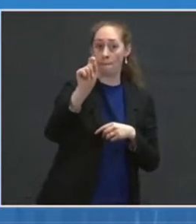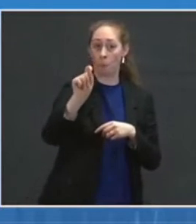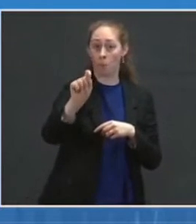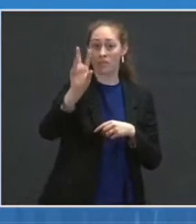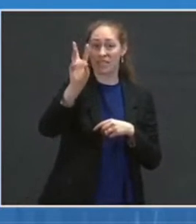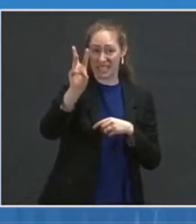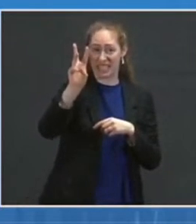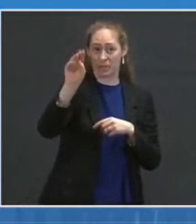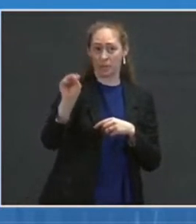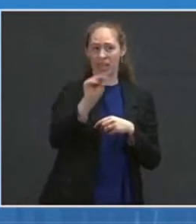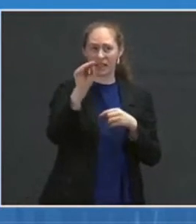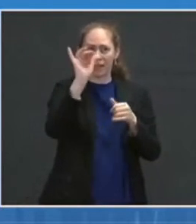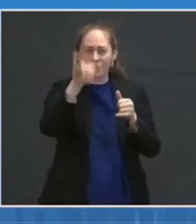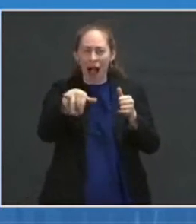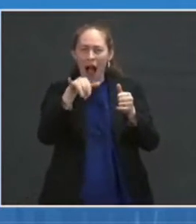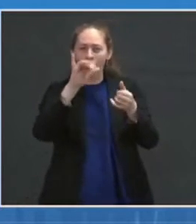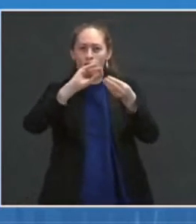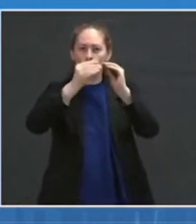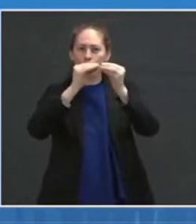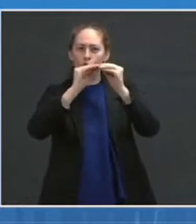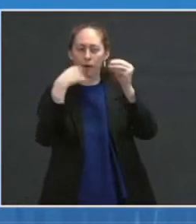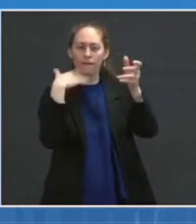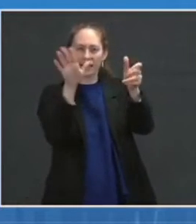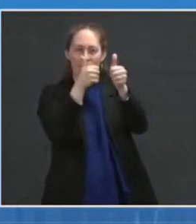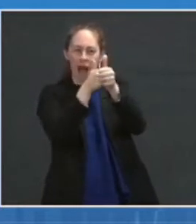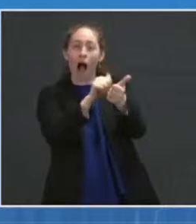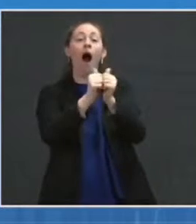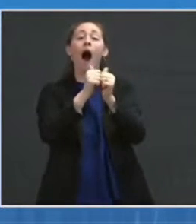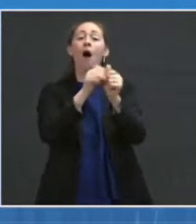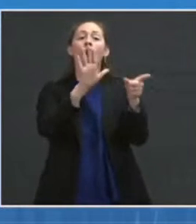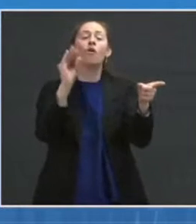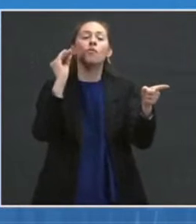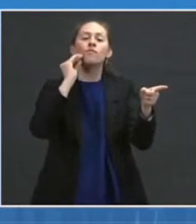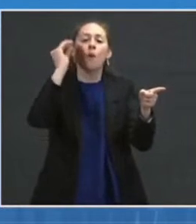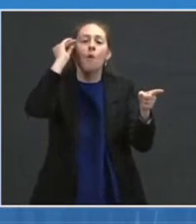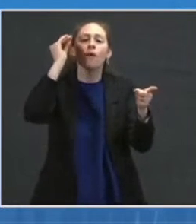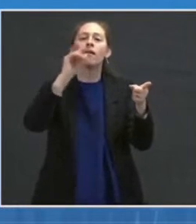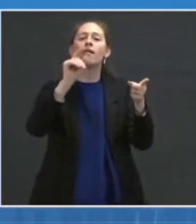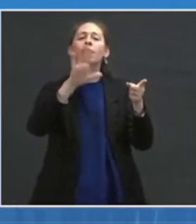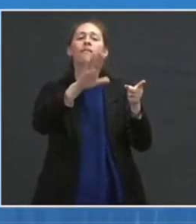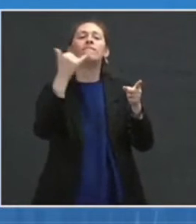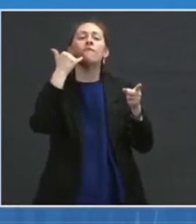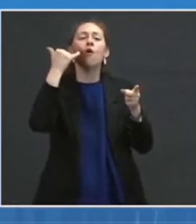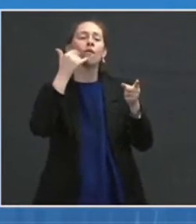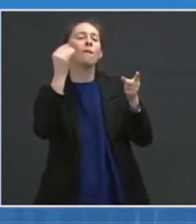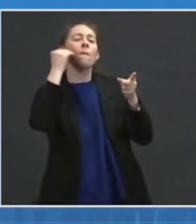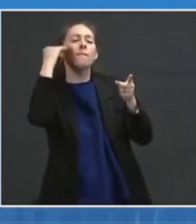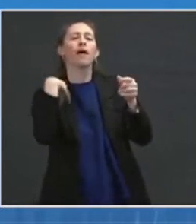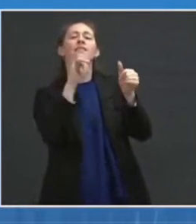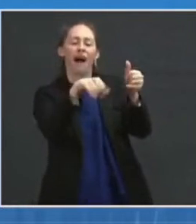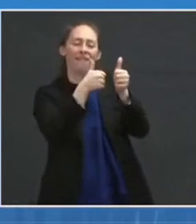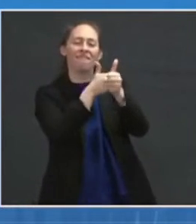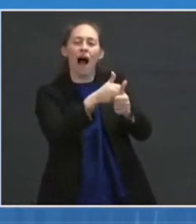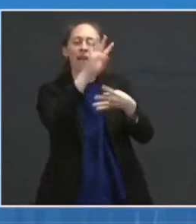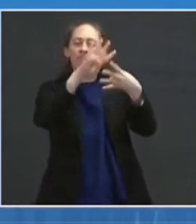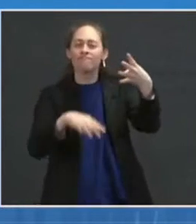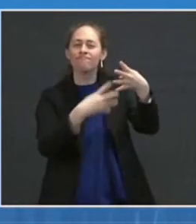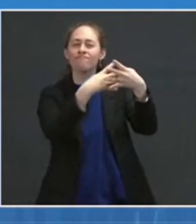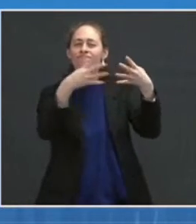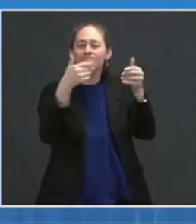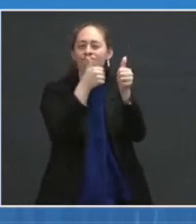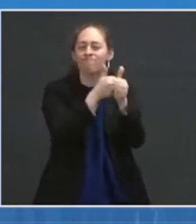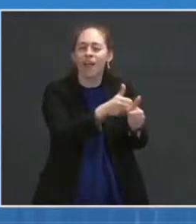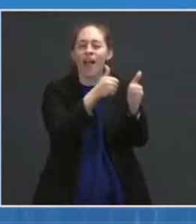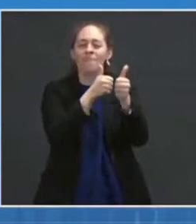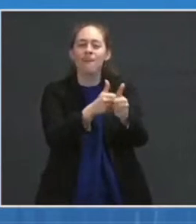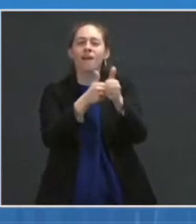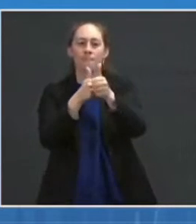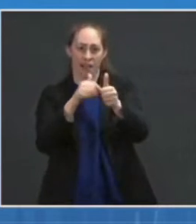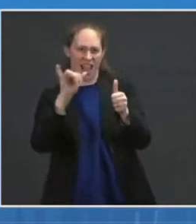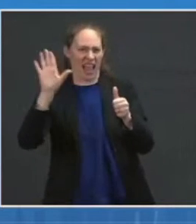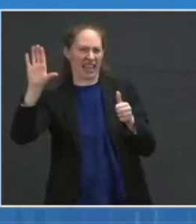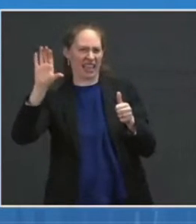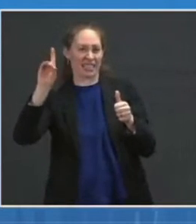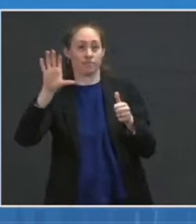VACCINATIONS APPROXIMATELY 1.6